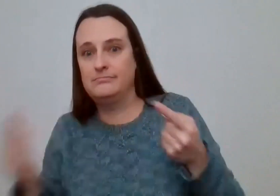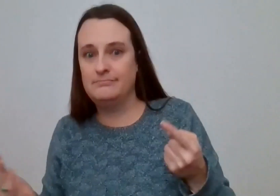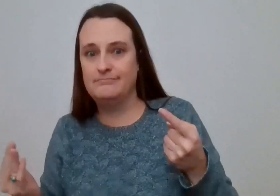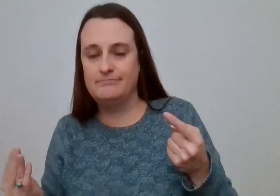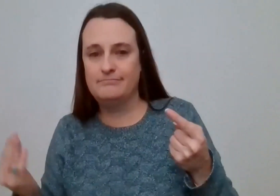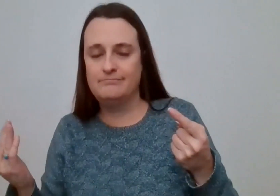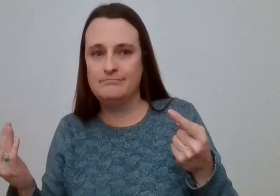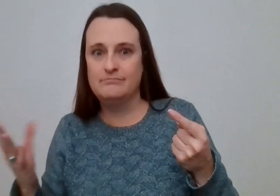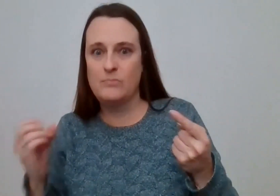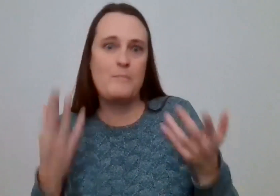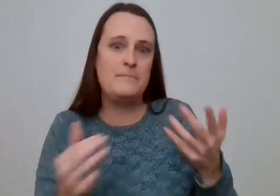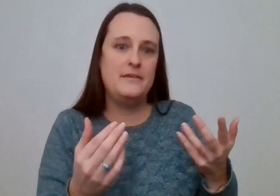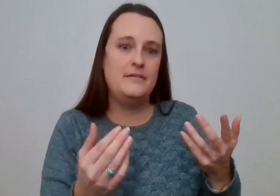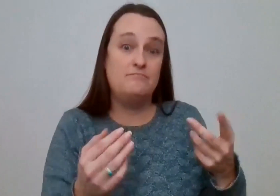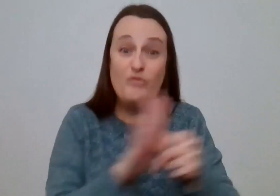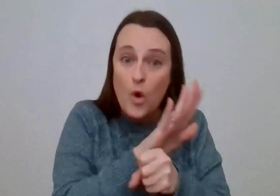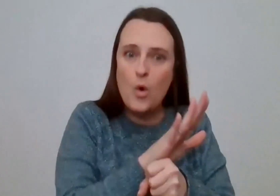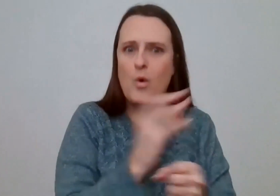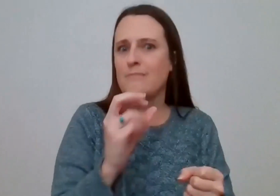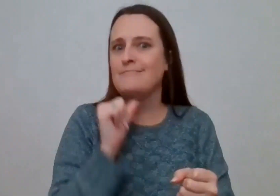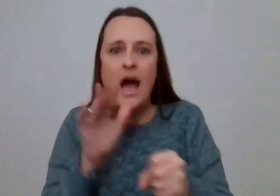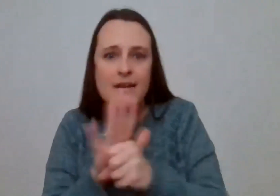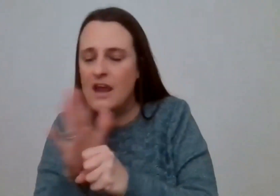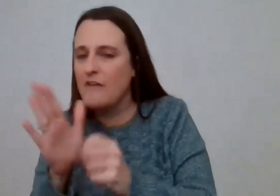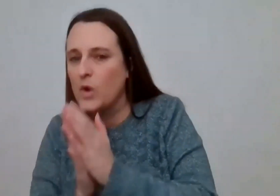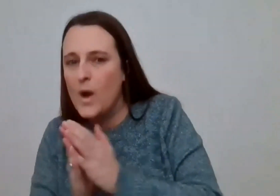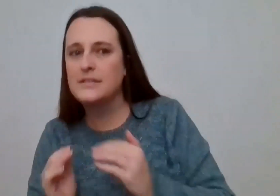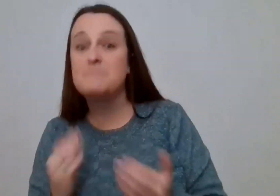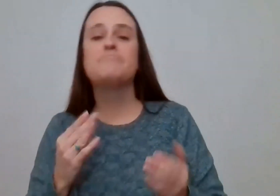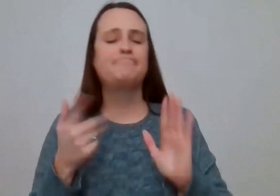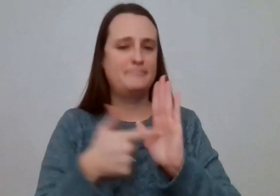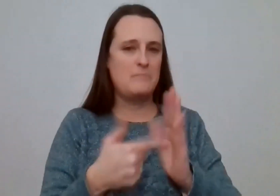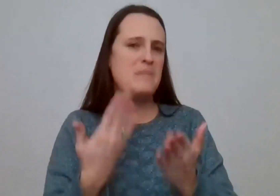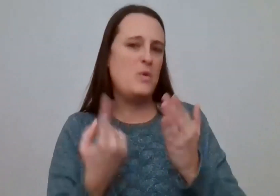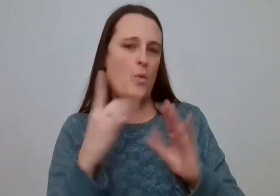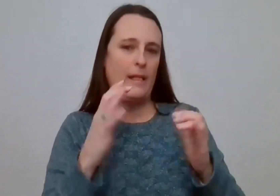requests come through for example there might be a course where only eight students asked for